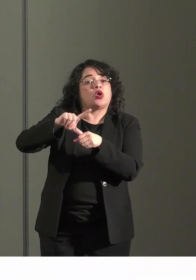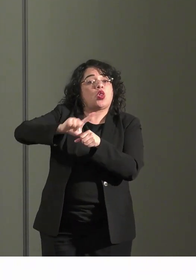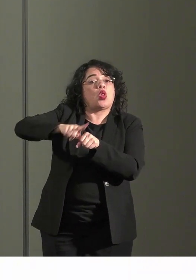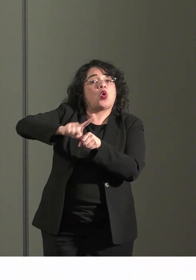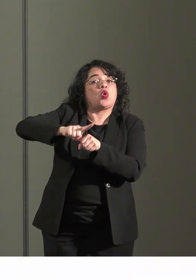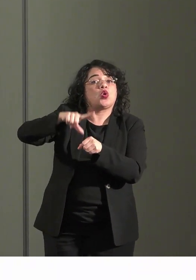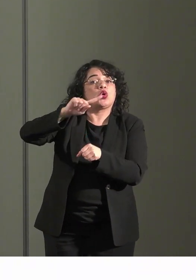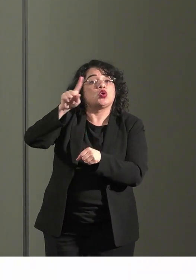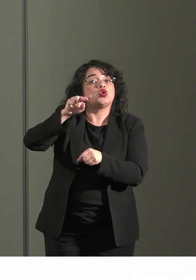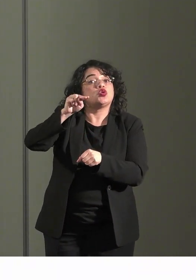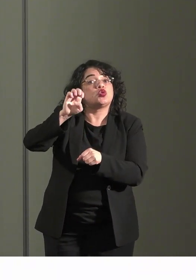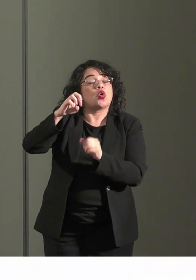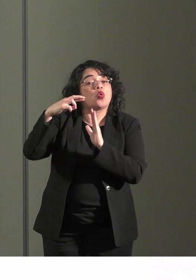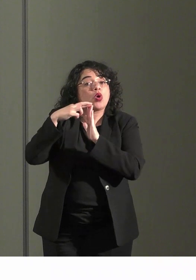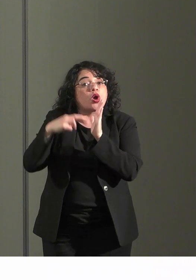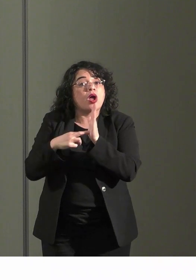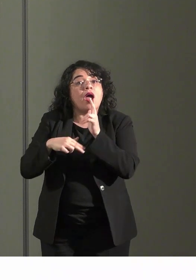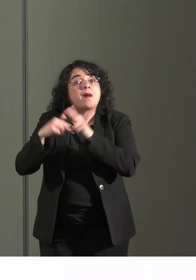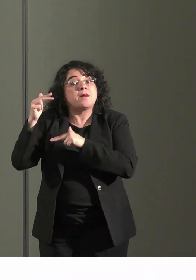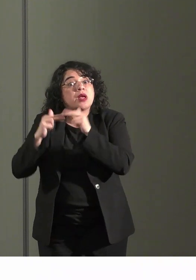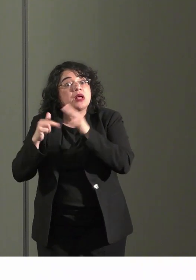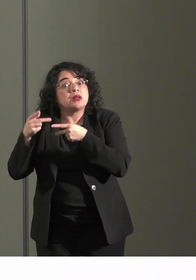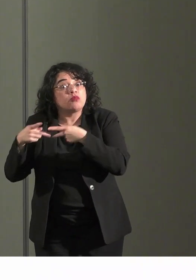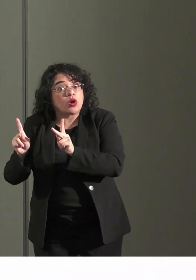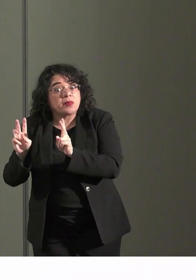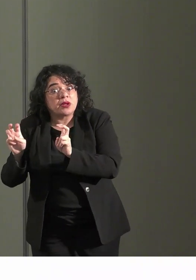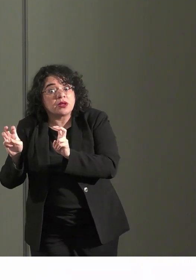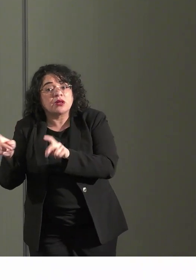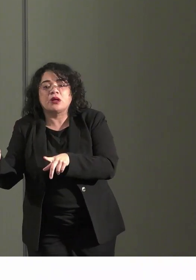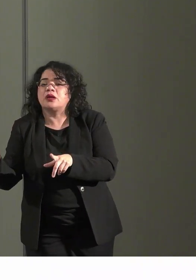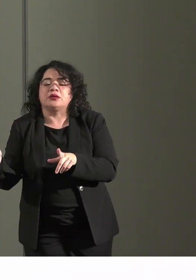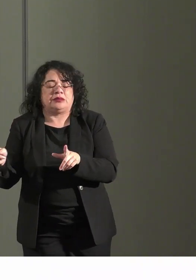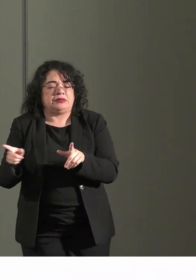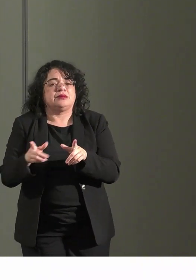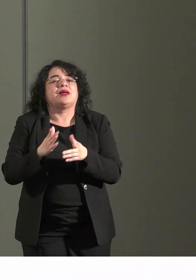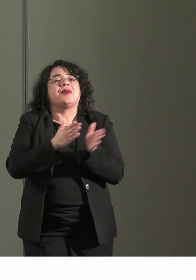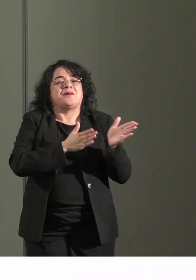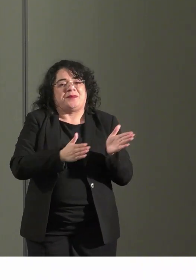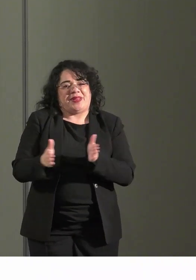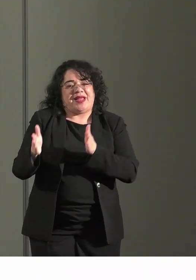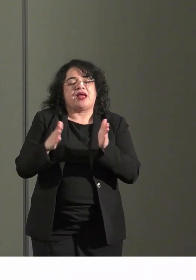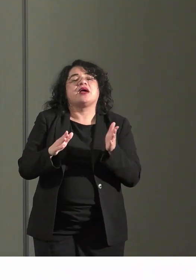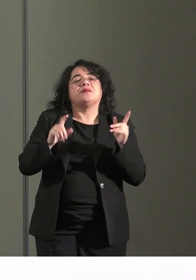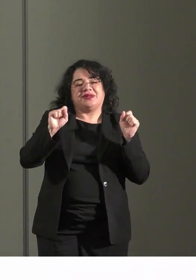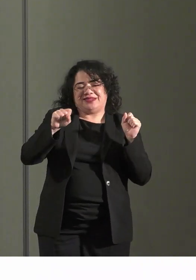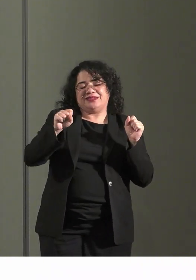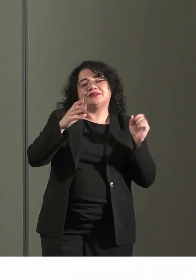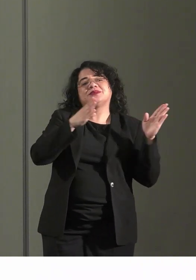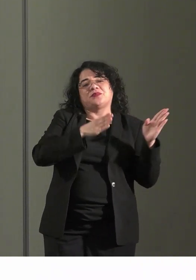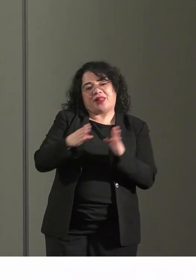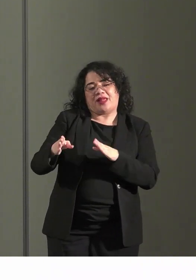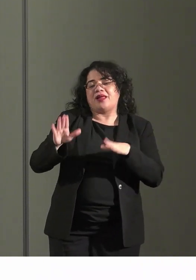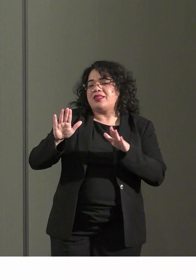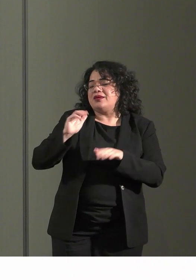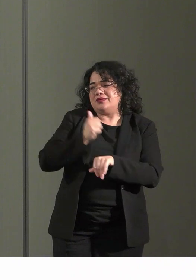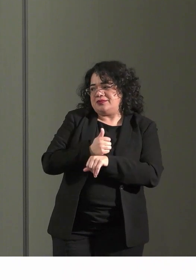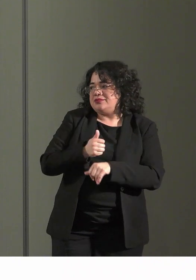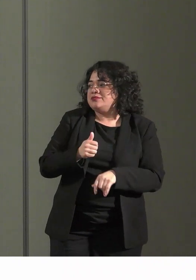regulations and building permits? >> PHILIP: It is not there yet through the local zone office. >> DAVE: How about Europe.